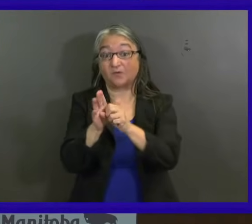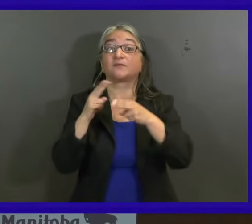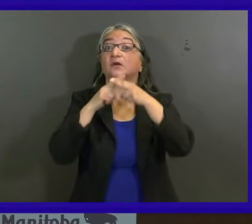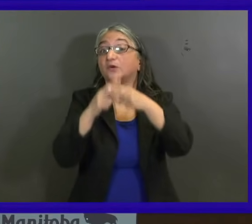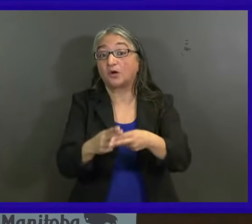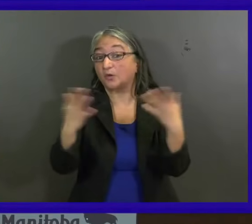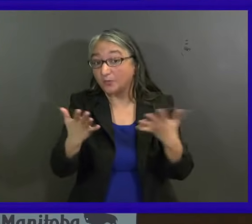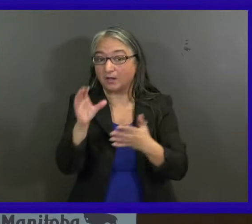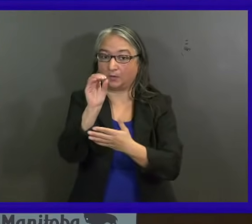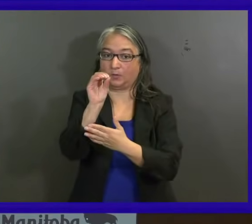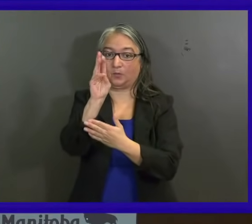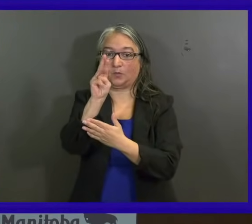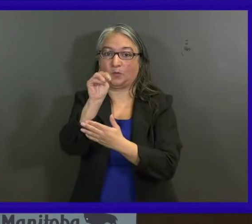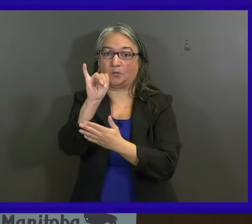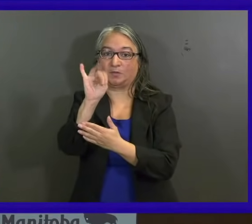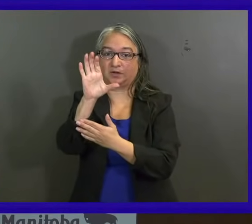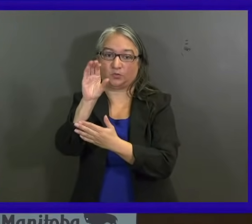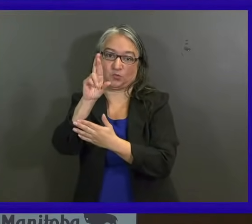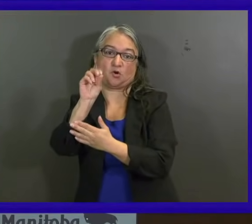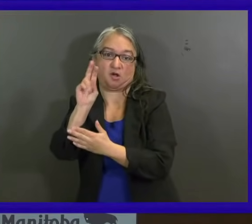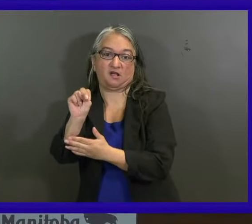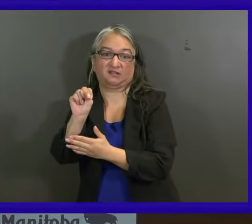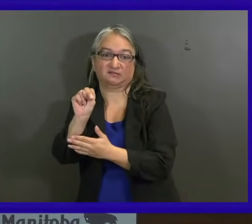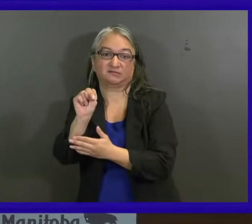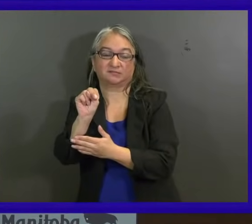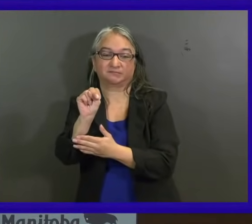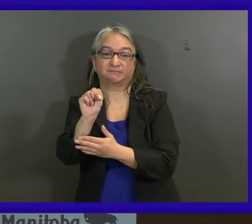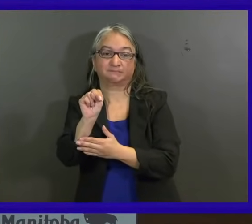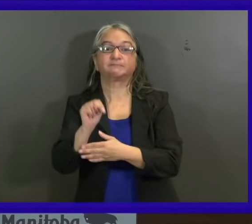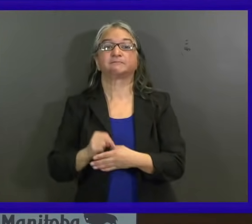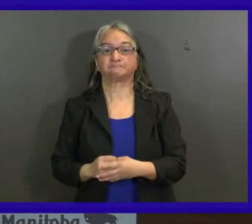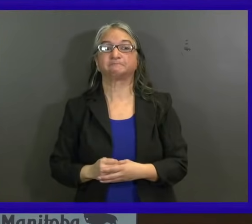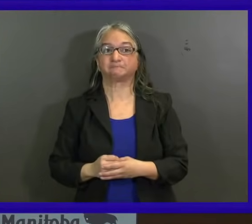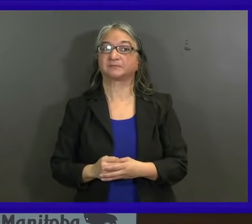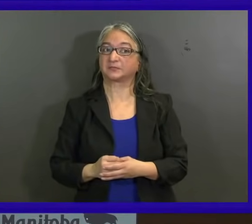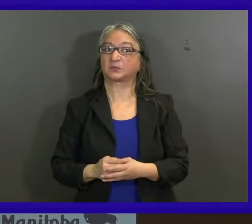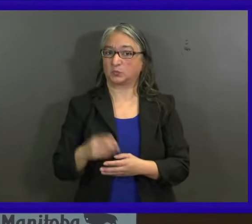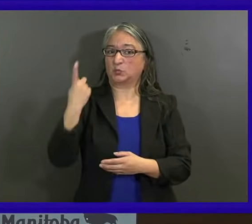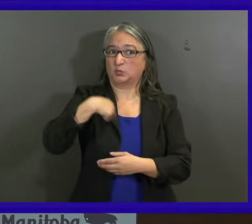however we are not helpless in the fight we need everyone to work together and